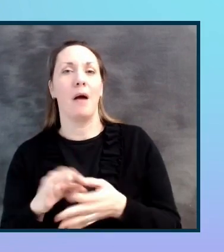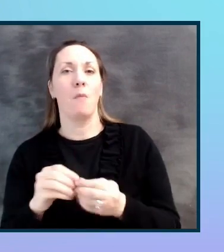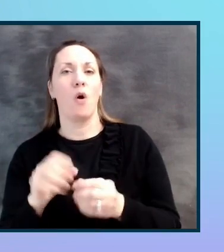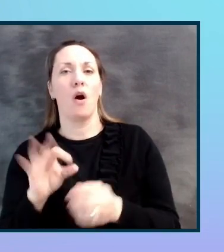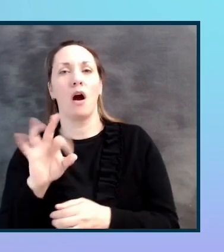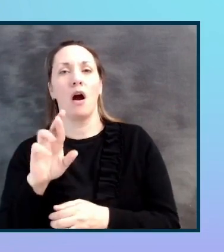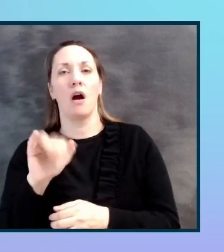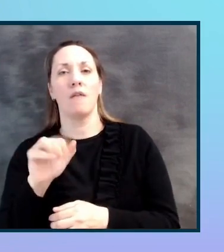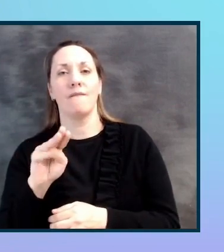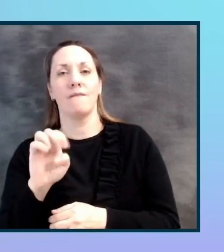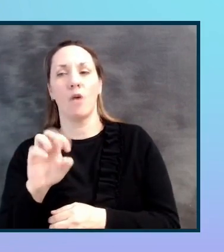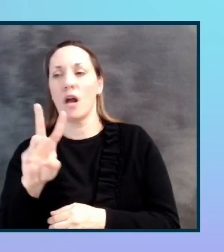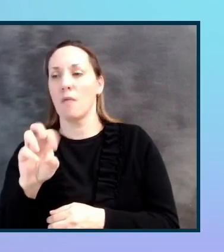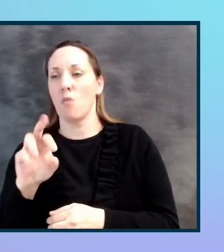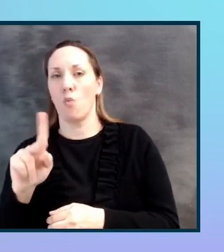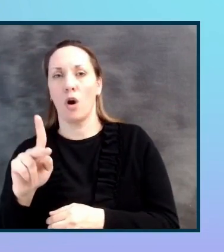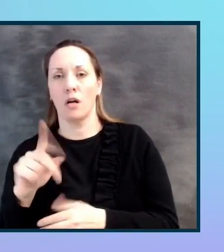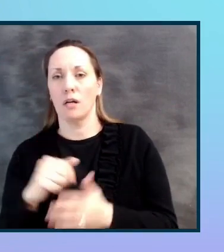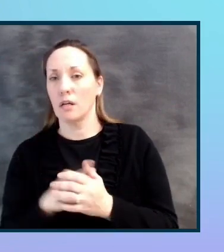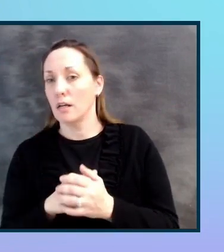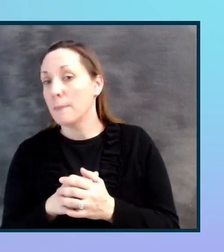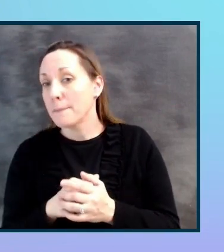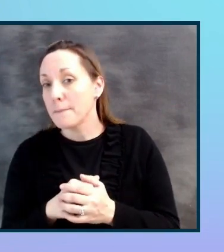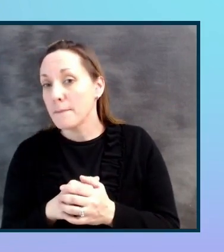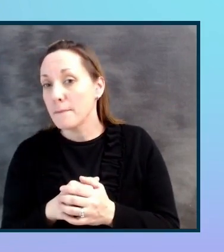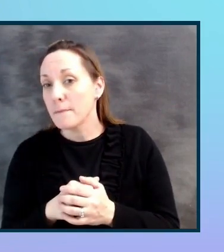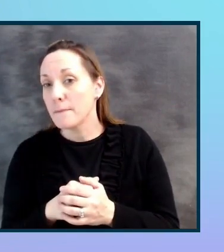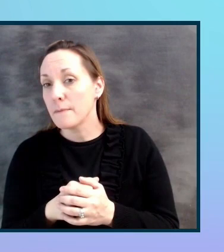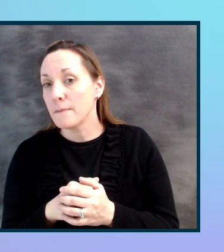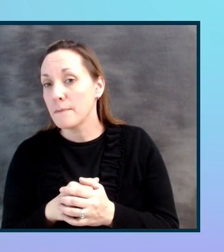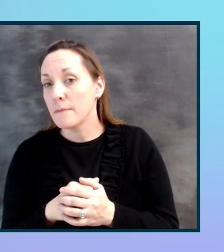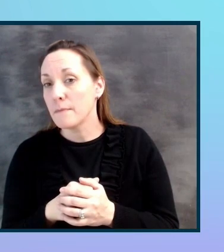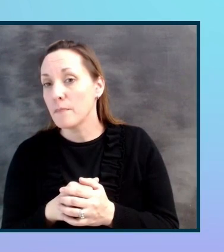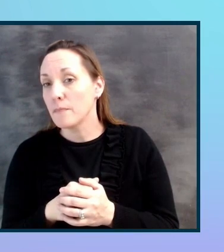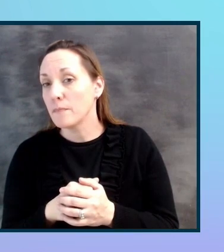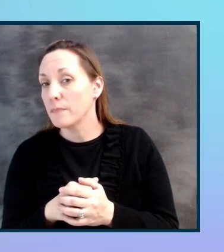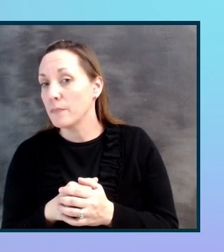than all frameworks, but it asks if he,